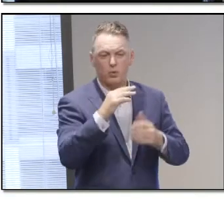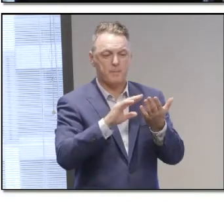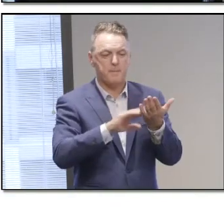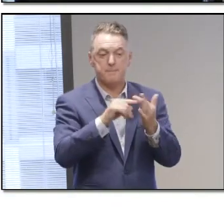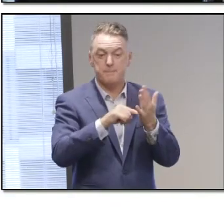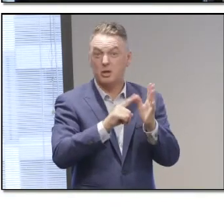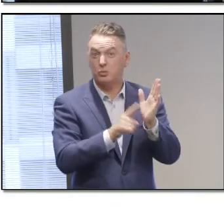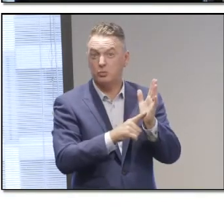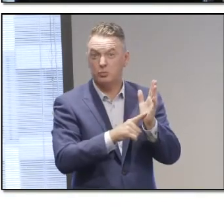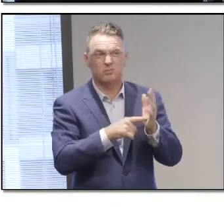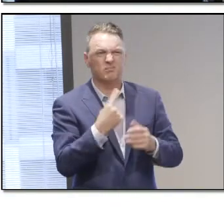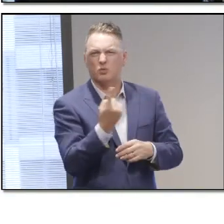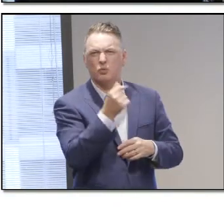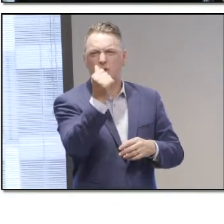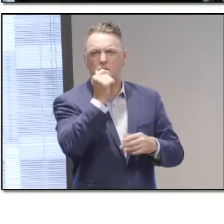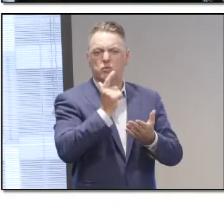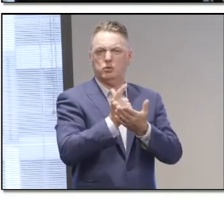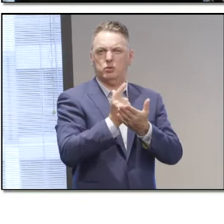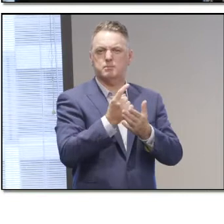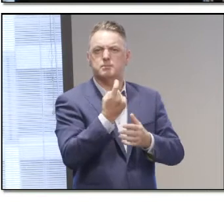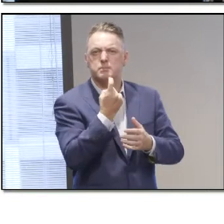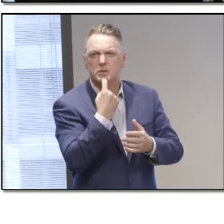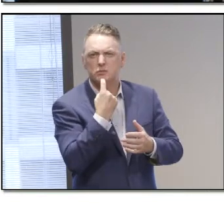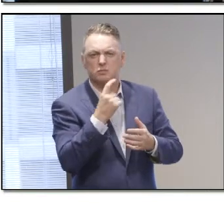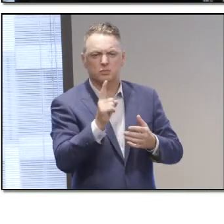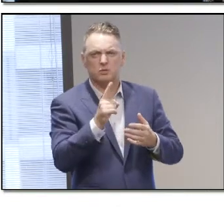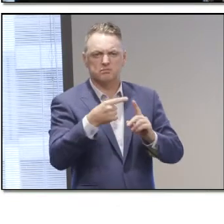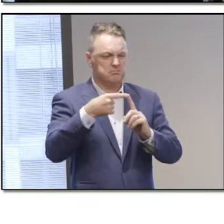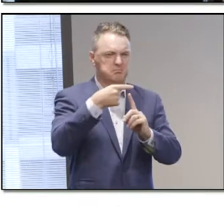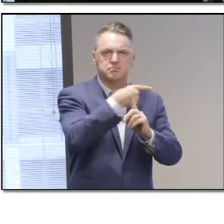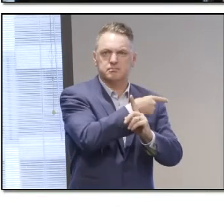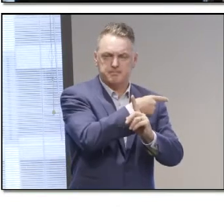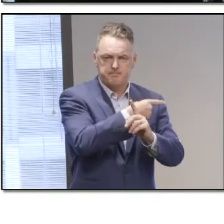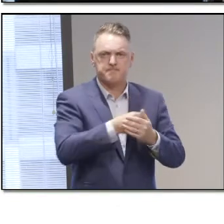a lot about metals exposure we know about lots of the sources etc and what was really interesting